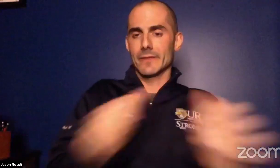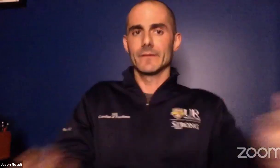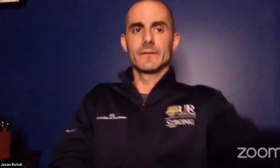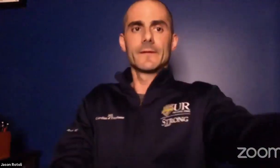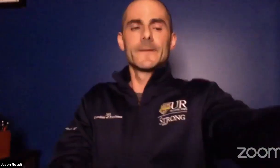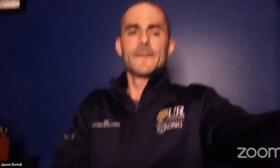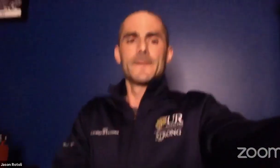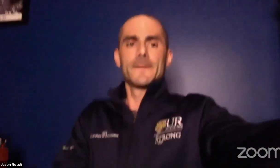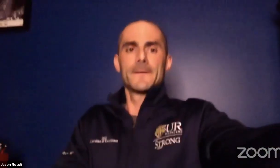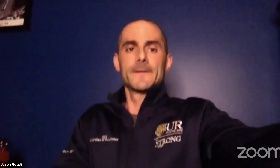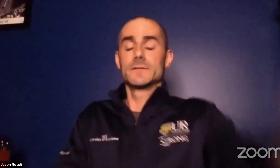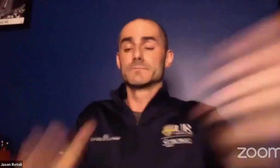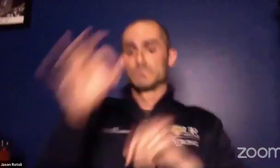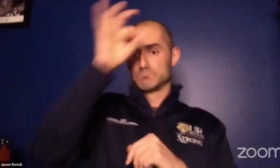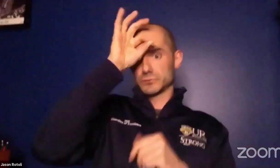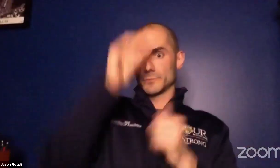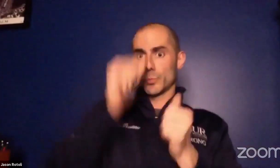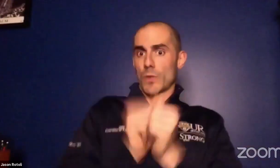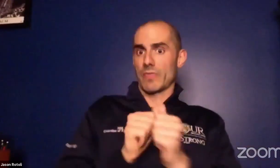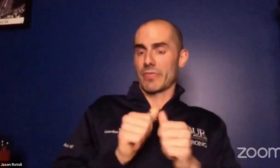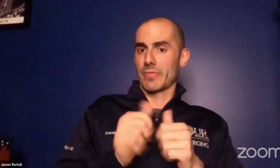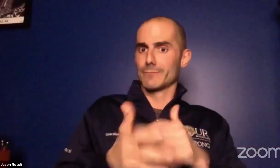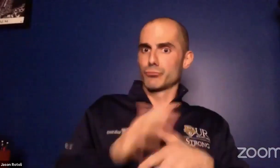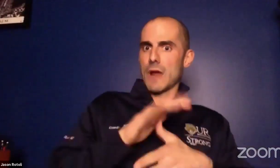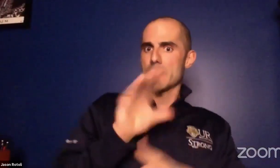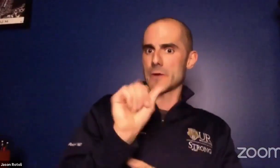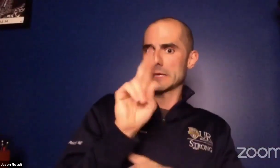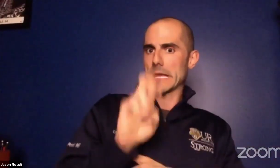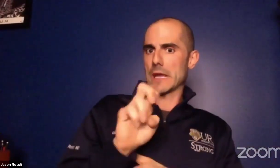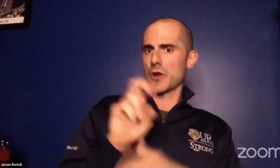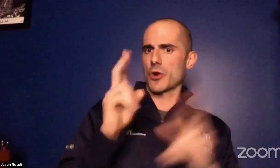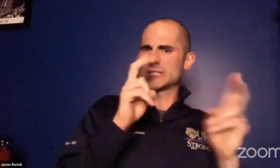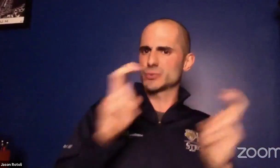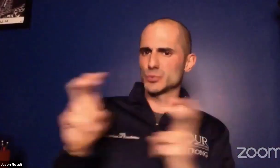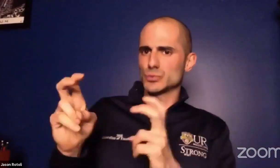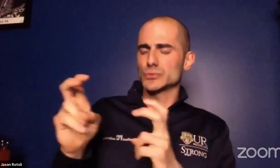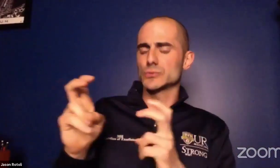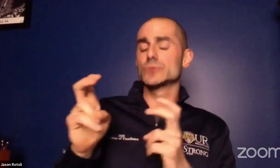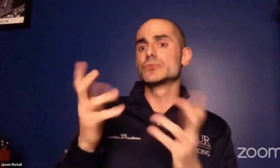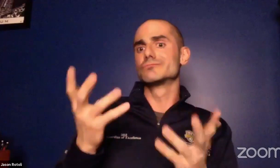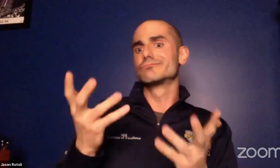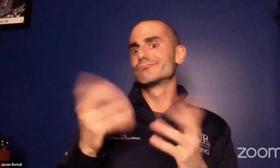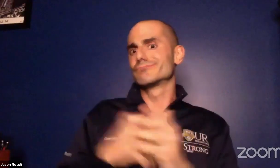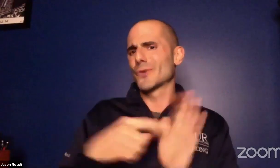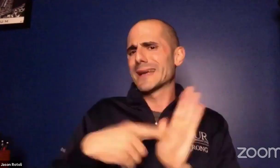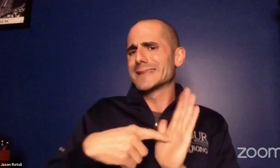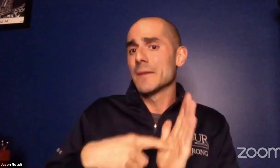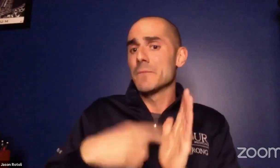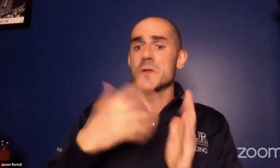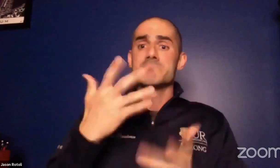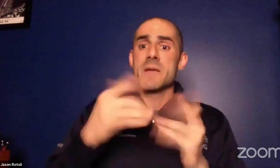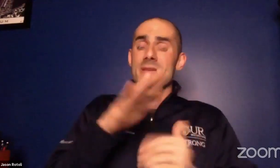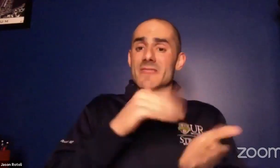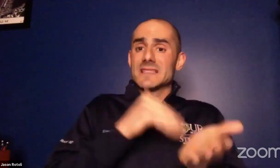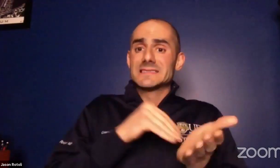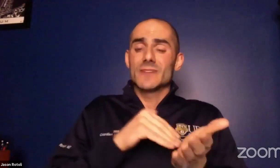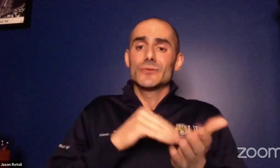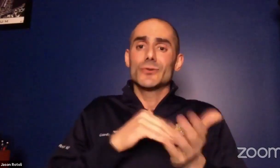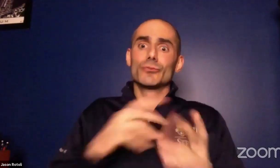physician's assistant, or an NP, which is a nurse practitioner. Sometimes they have a physician as well.